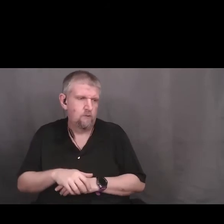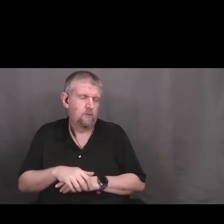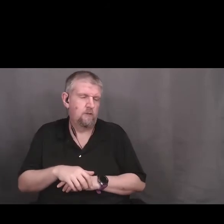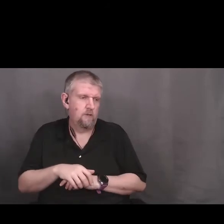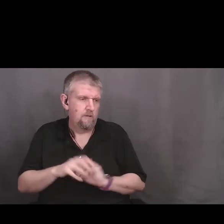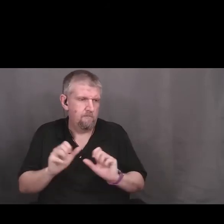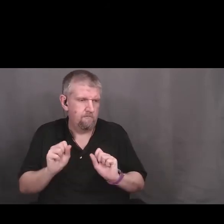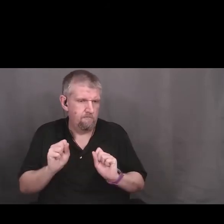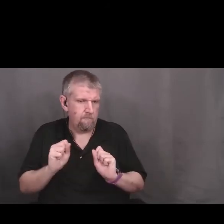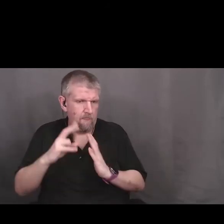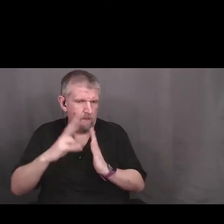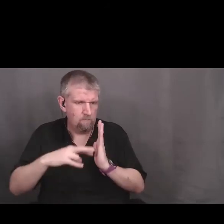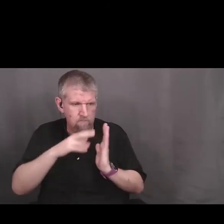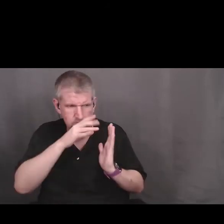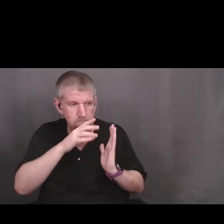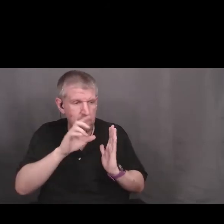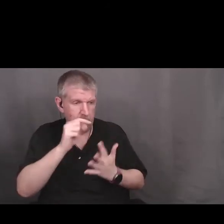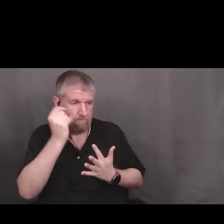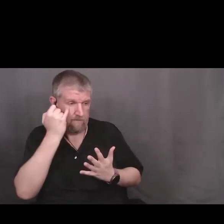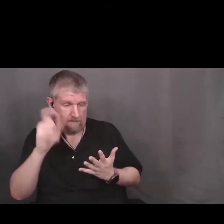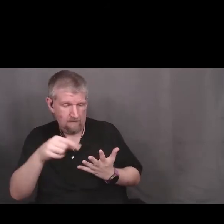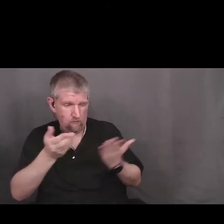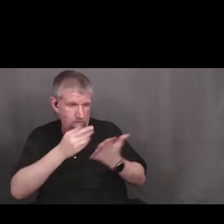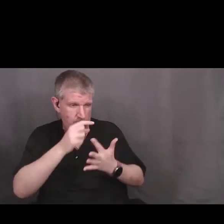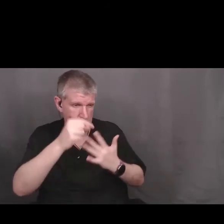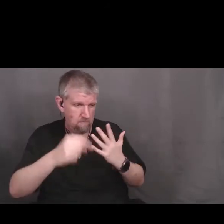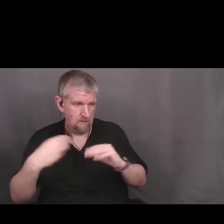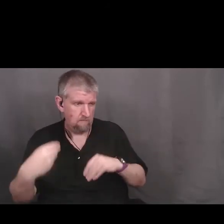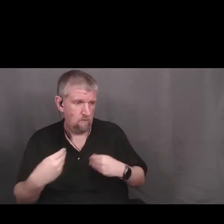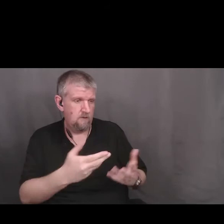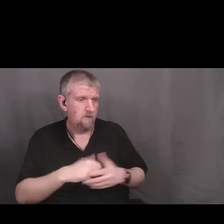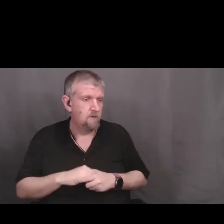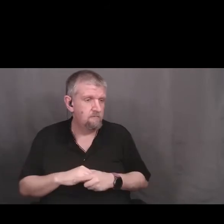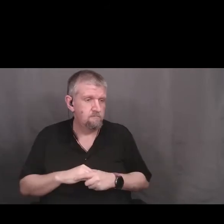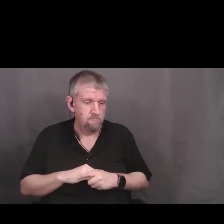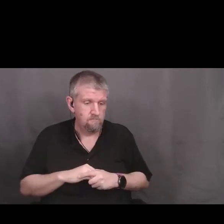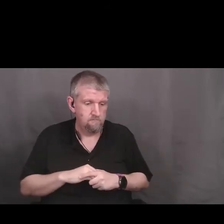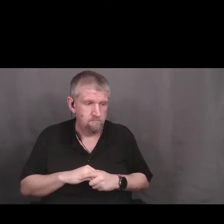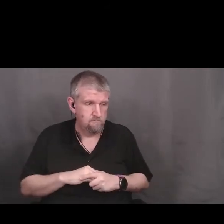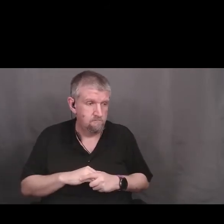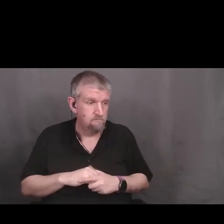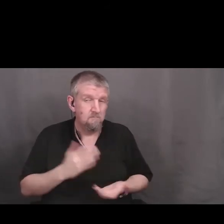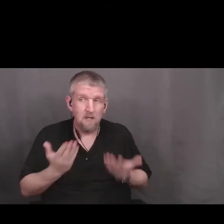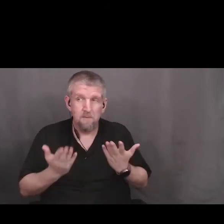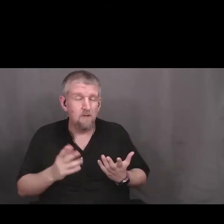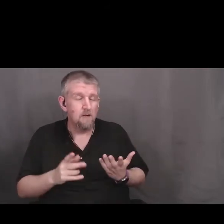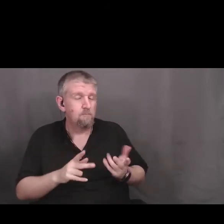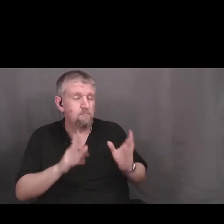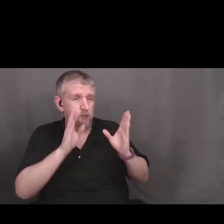to individuals that might require those services and they even have the ability to provide personal assistance services to someone